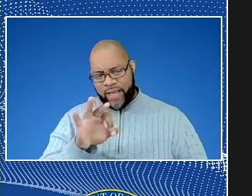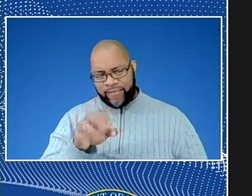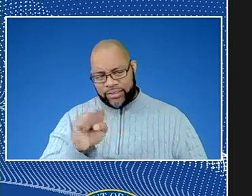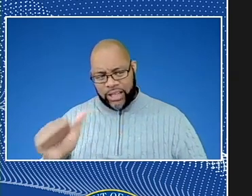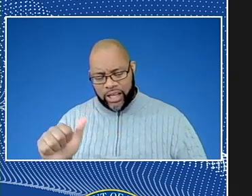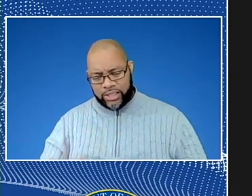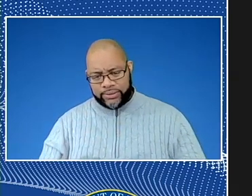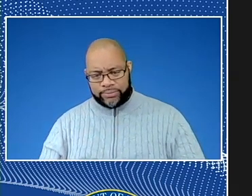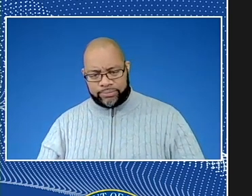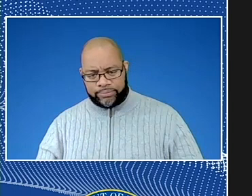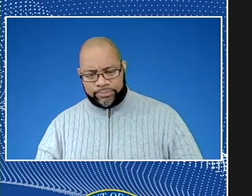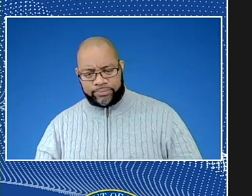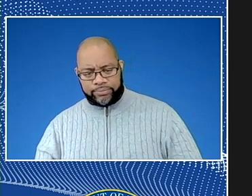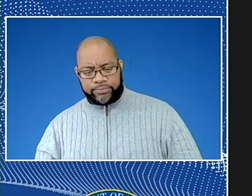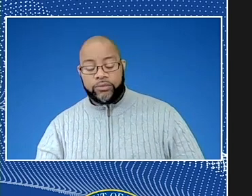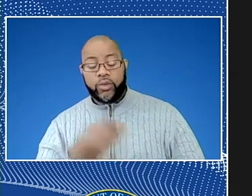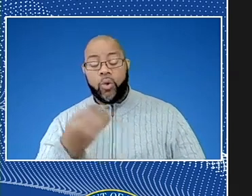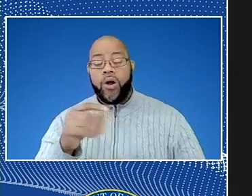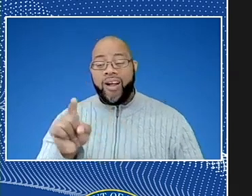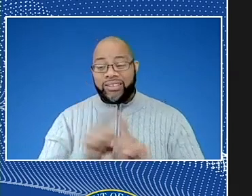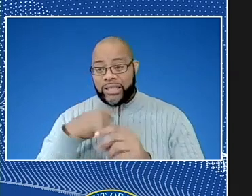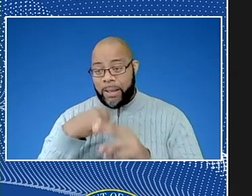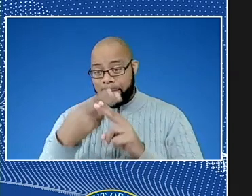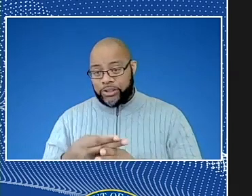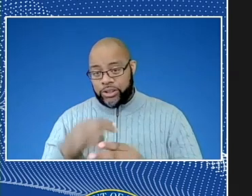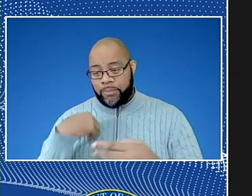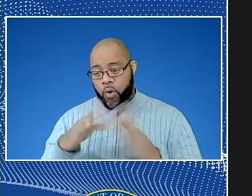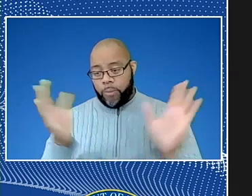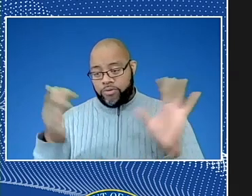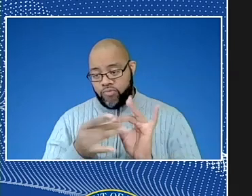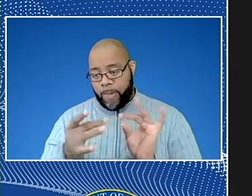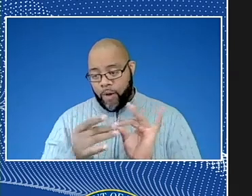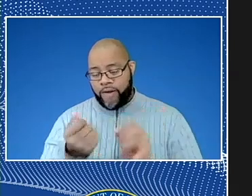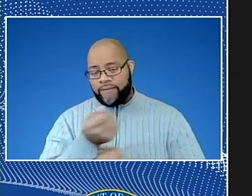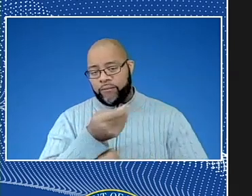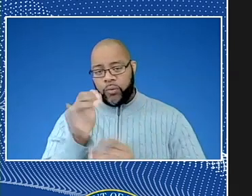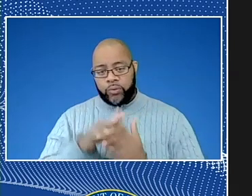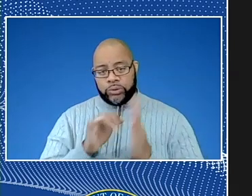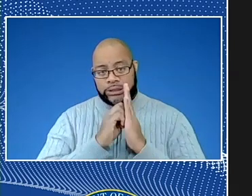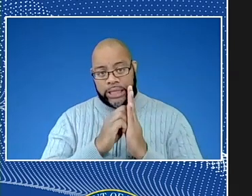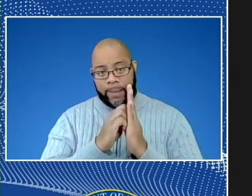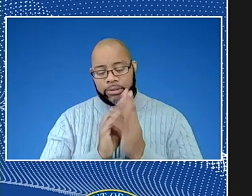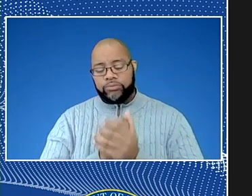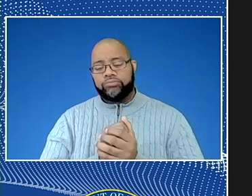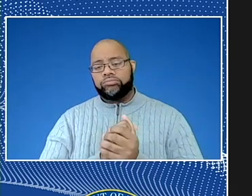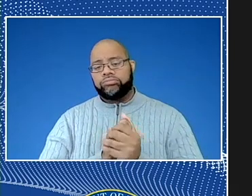So as I mentioned in my opening remarks, a couple of those examples are looking at